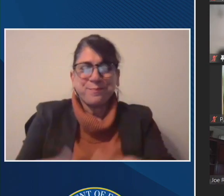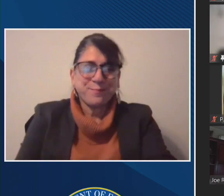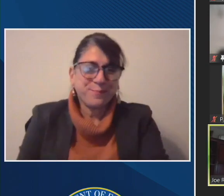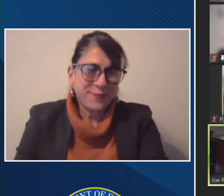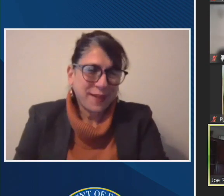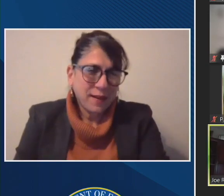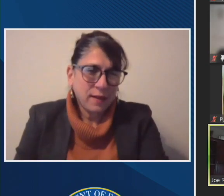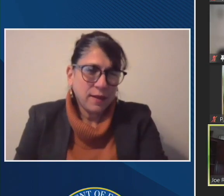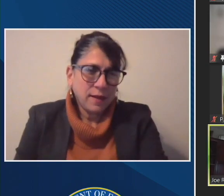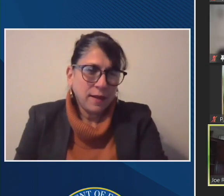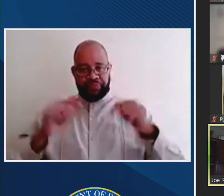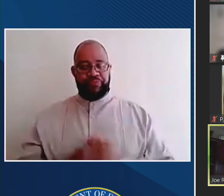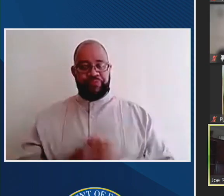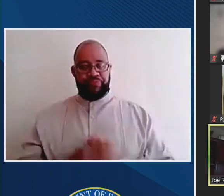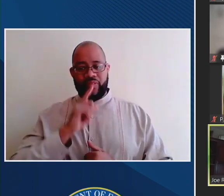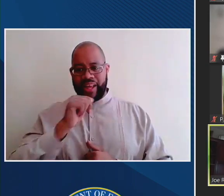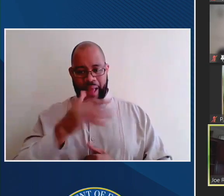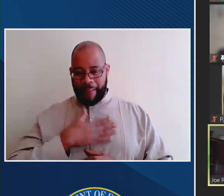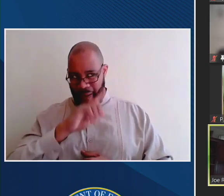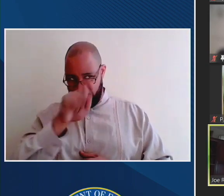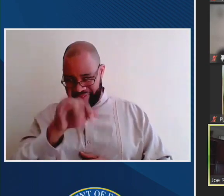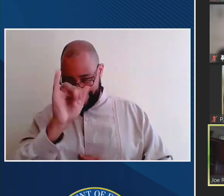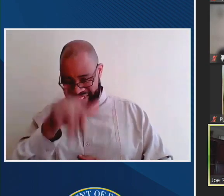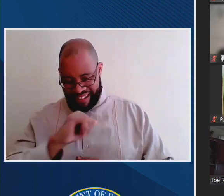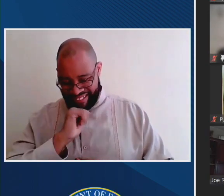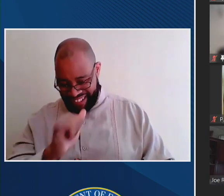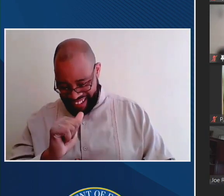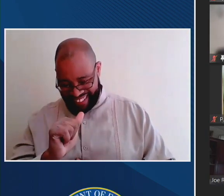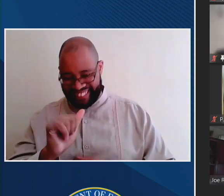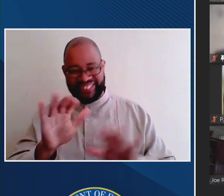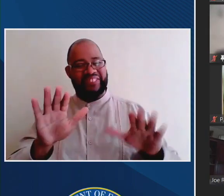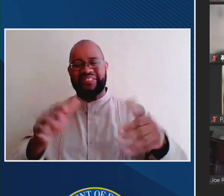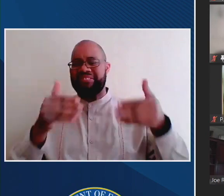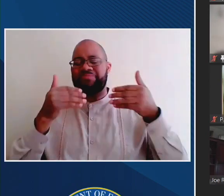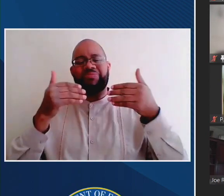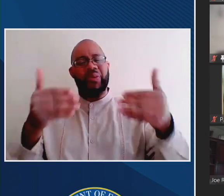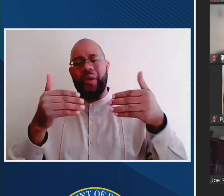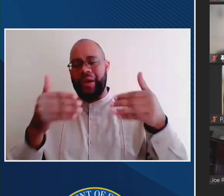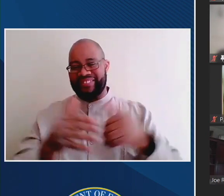That really wasn't my question, though. No, no. Go ahead. Very helpful though.